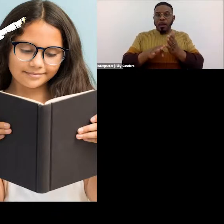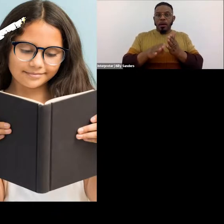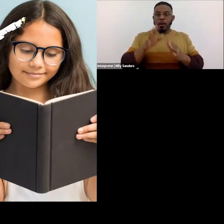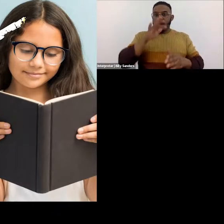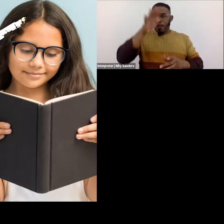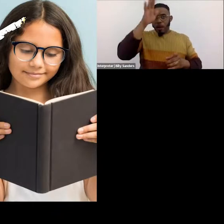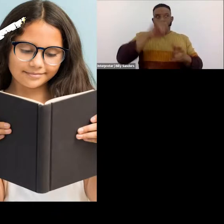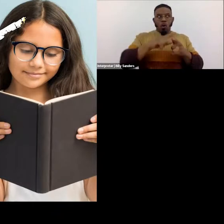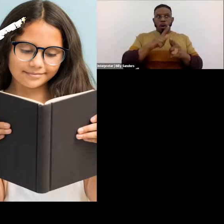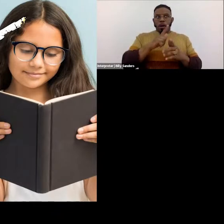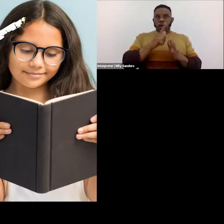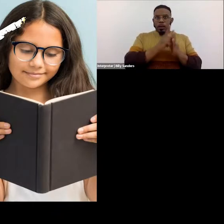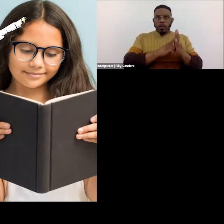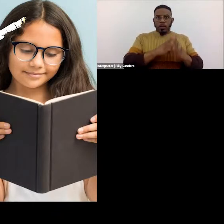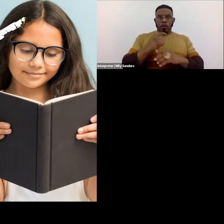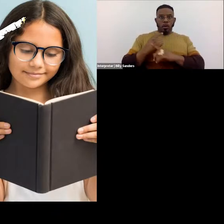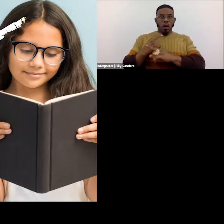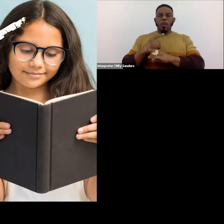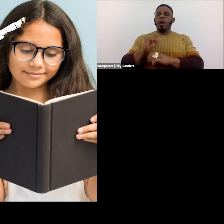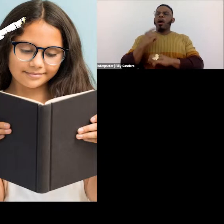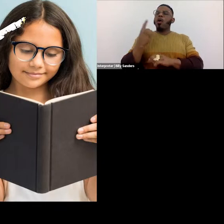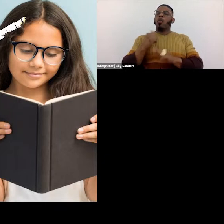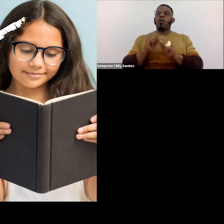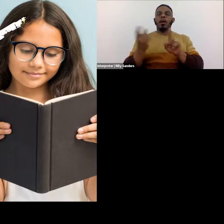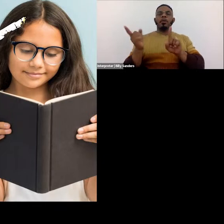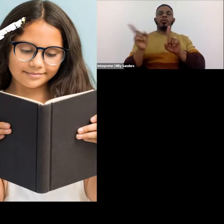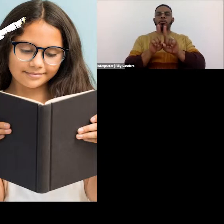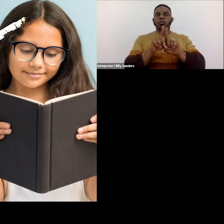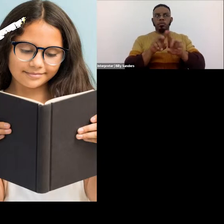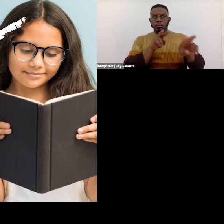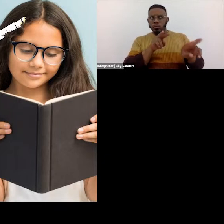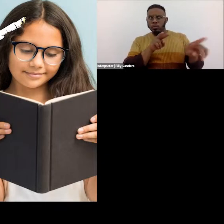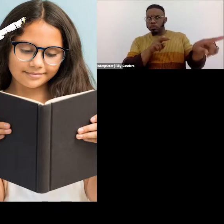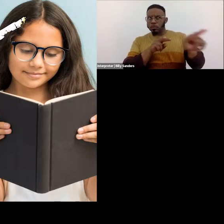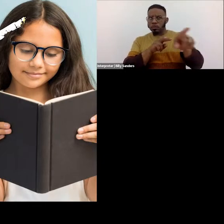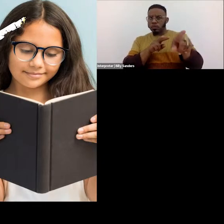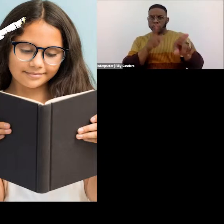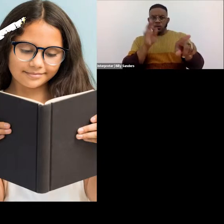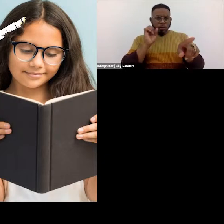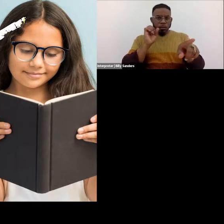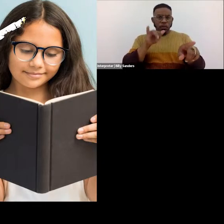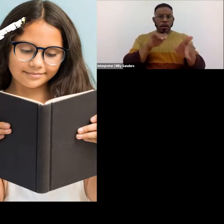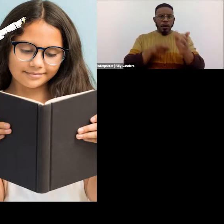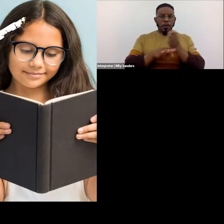or legal guardian must always remain within sight and sound of the minor performer.